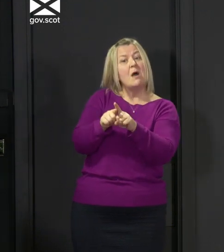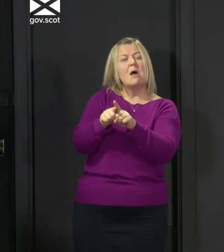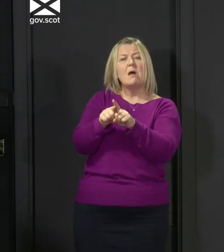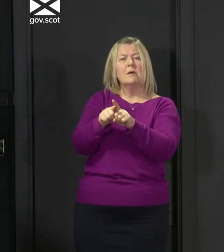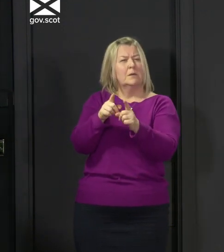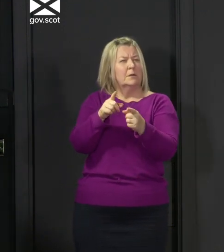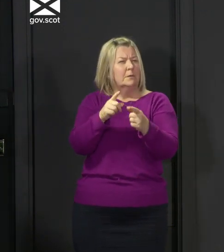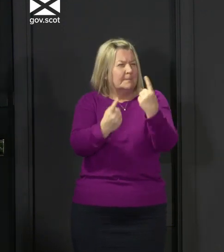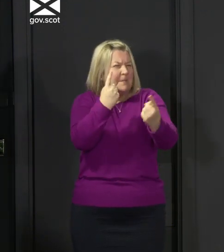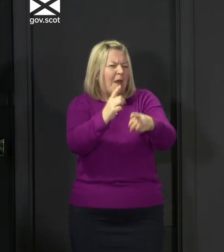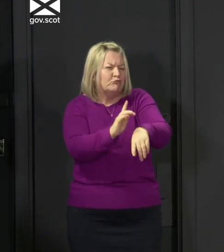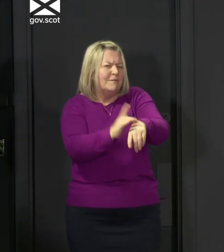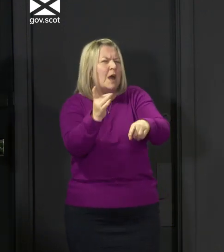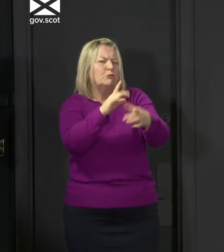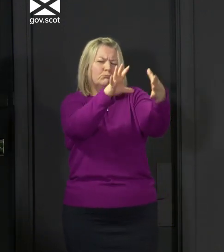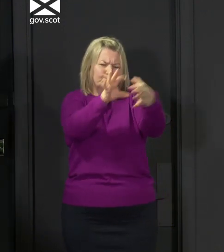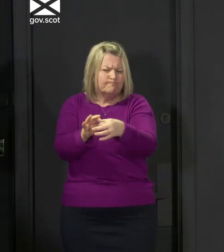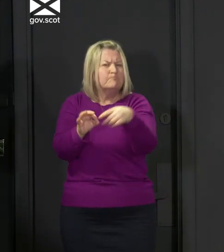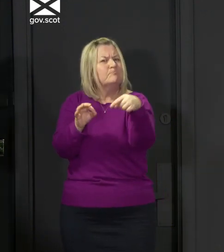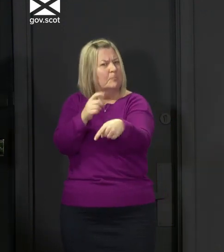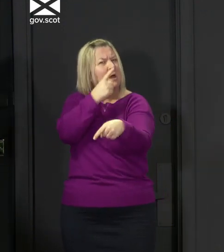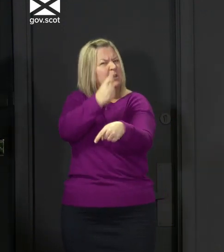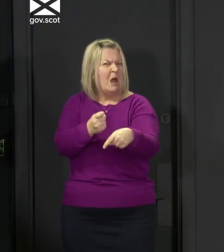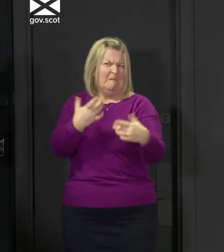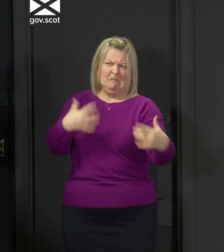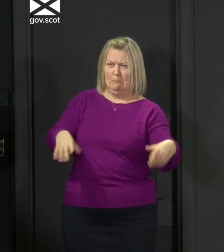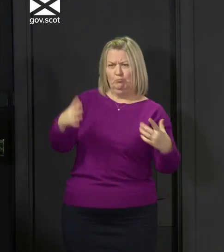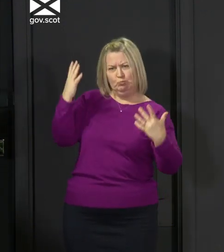they might have about the availability of PPE.